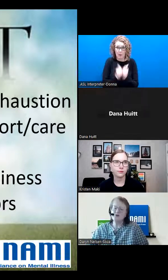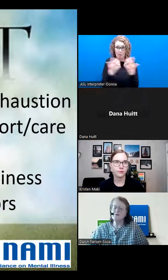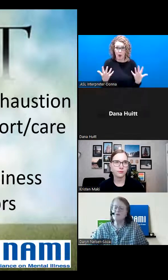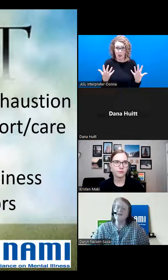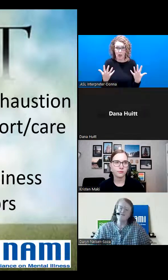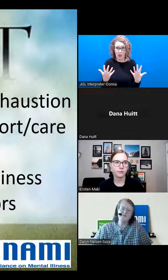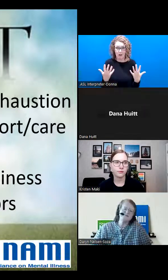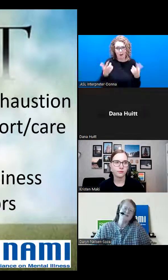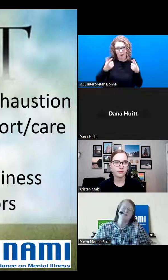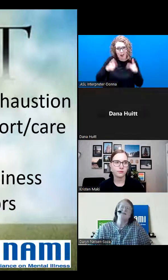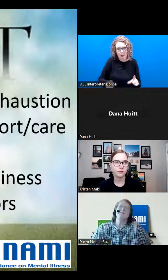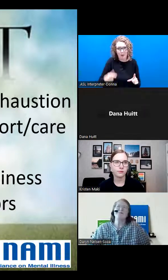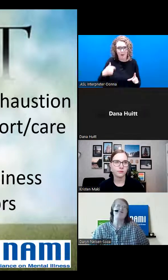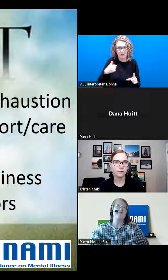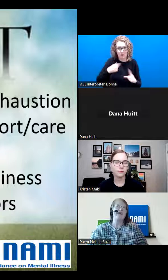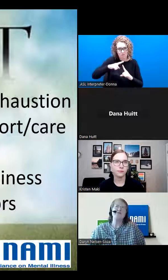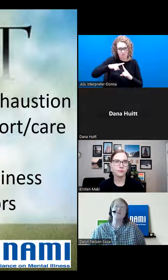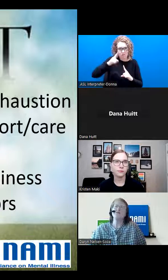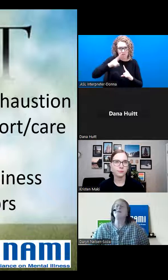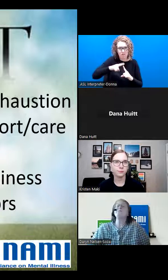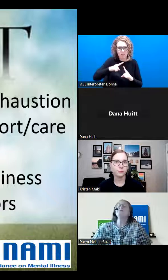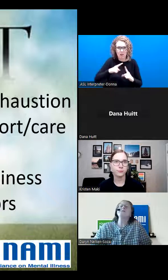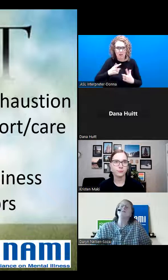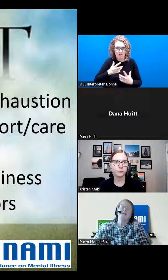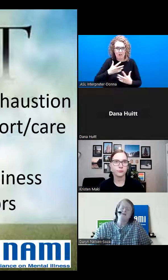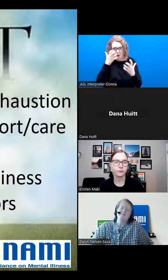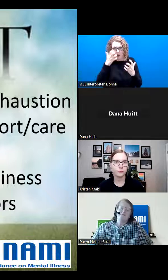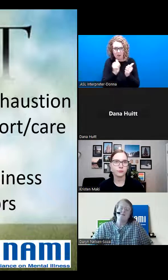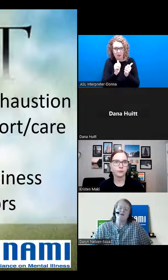our current programs that serve family caregivers. So we've